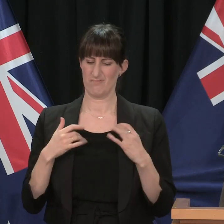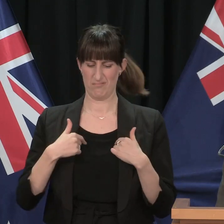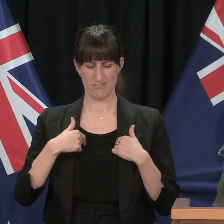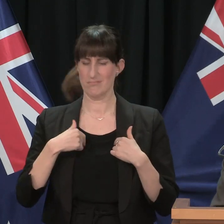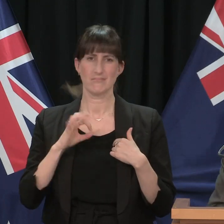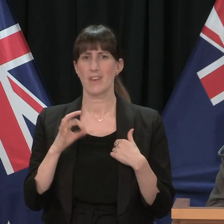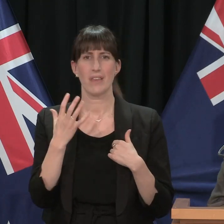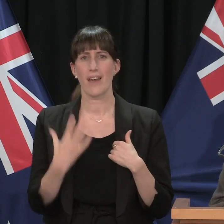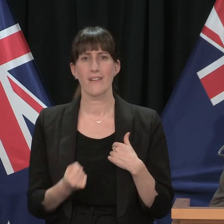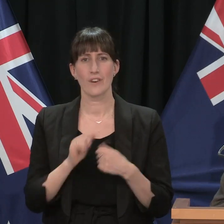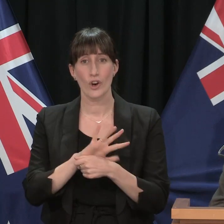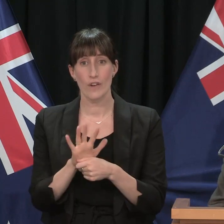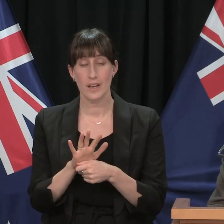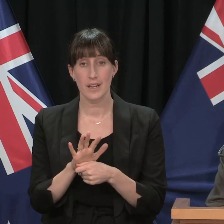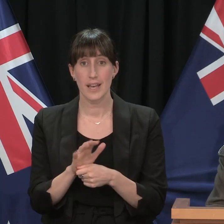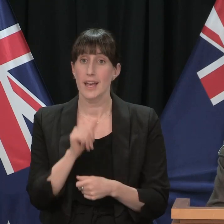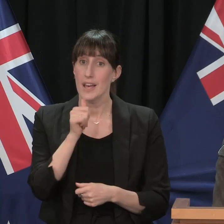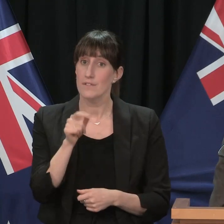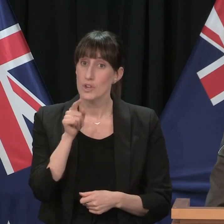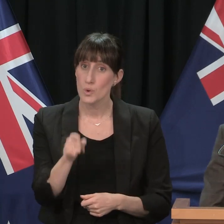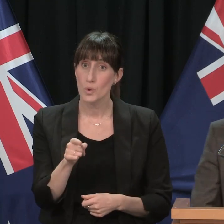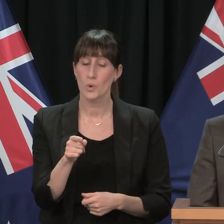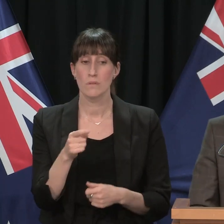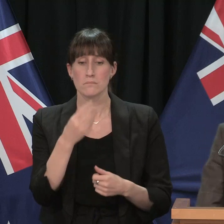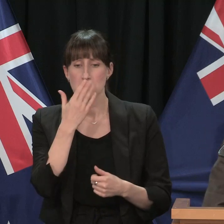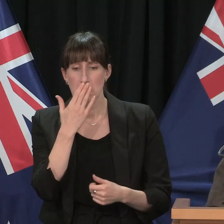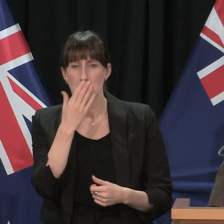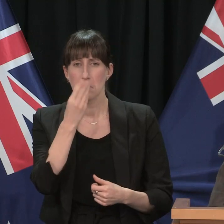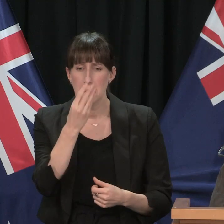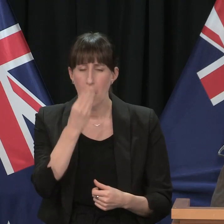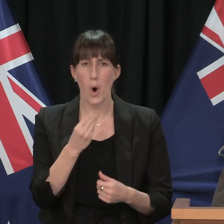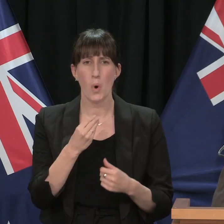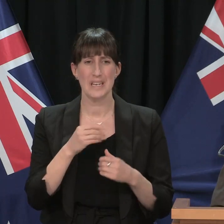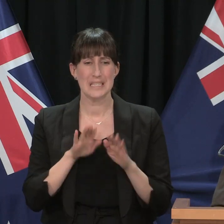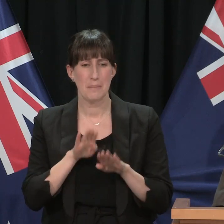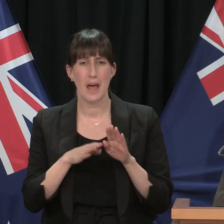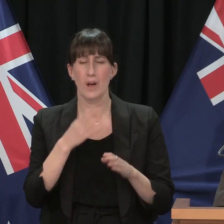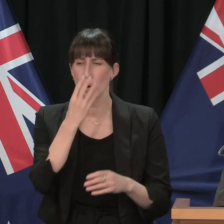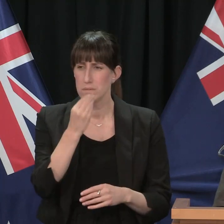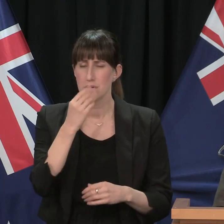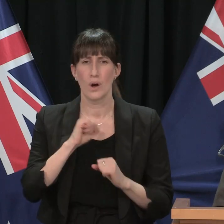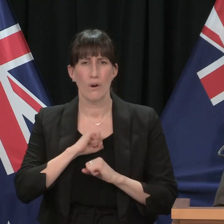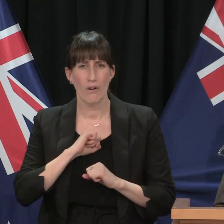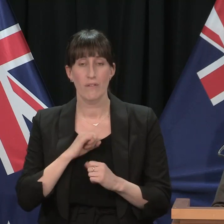three-quarters of those people doing so because they didn't feel they had COVID-19.